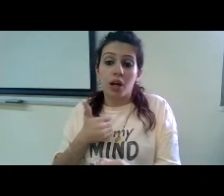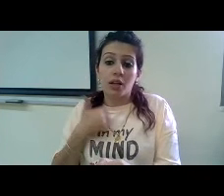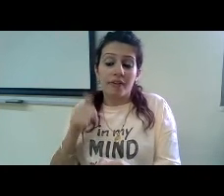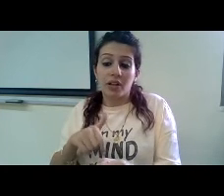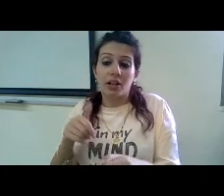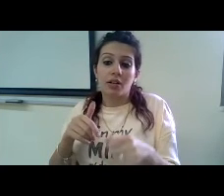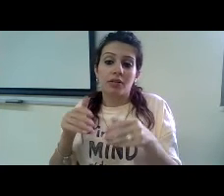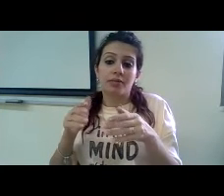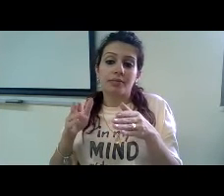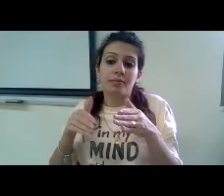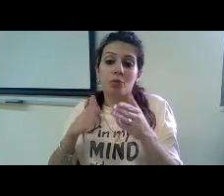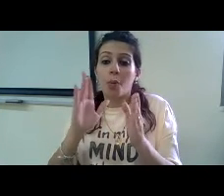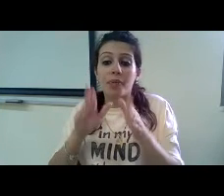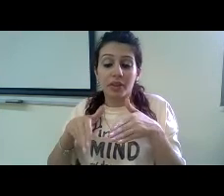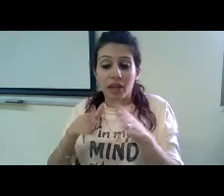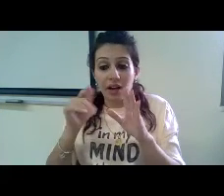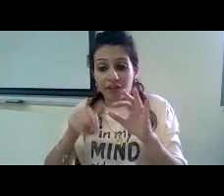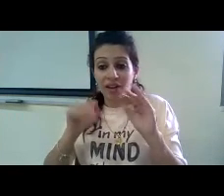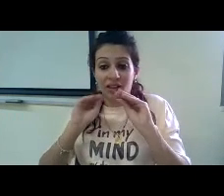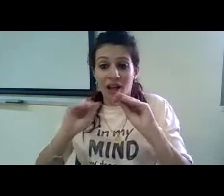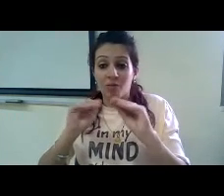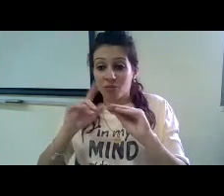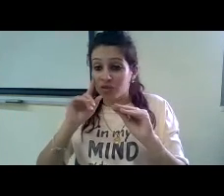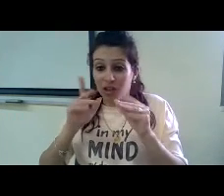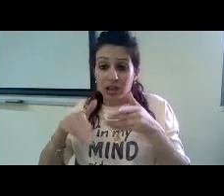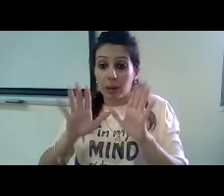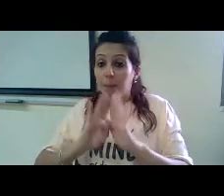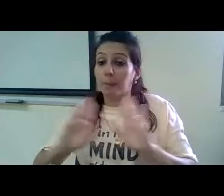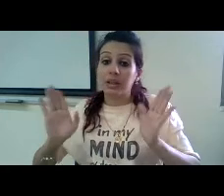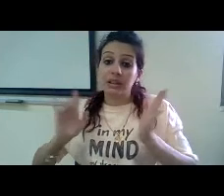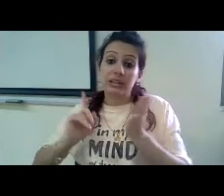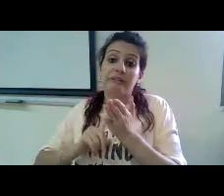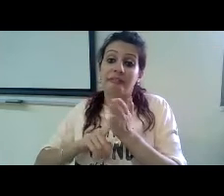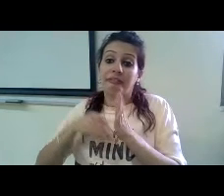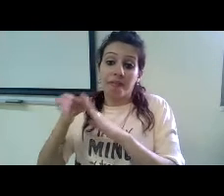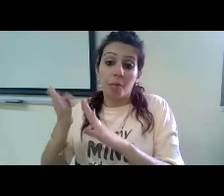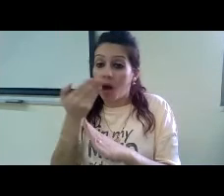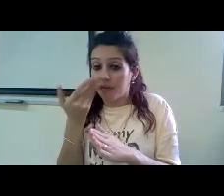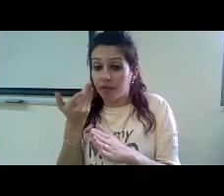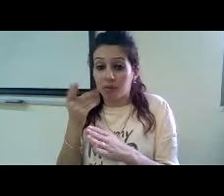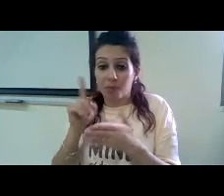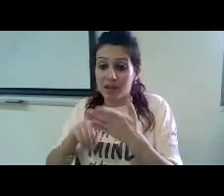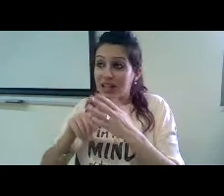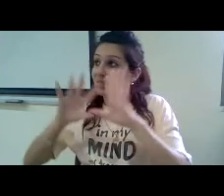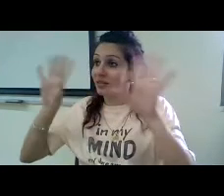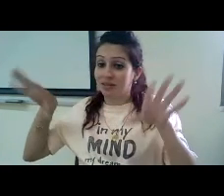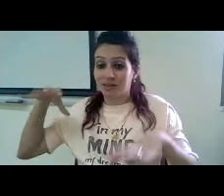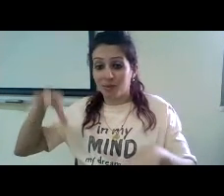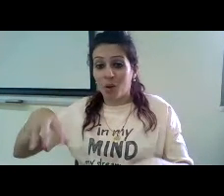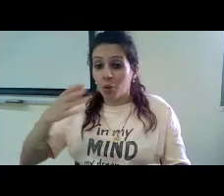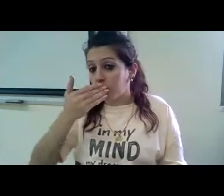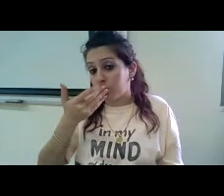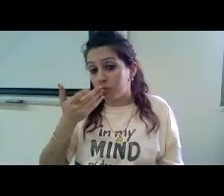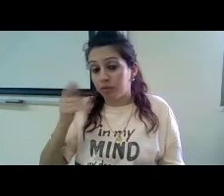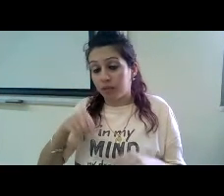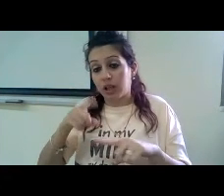Now, teachers need to share this authority with the parents. Next, please.